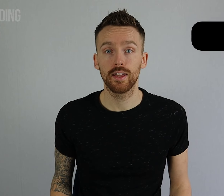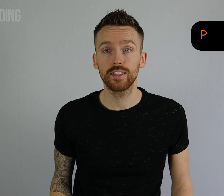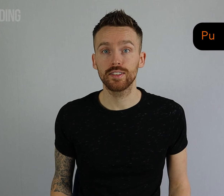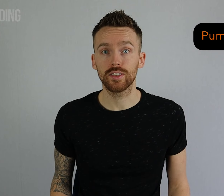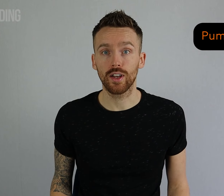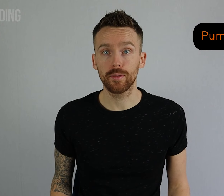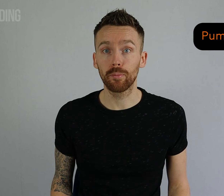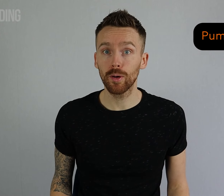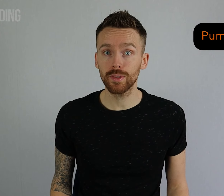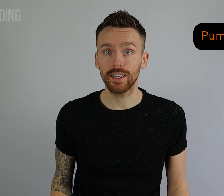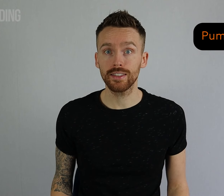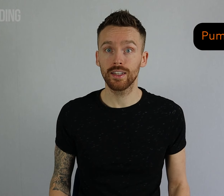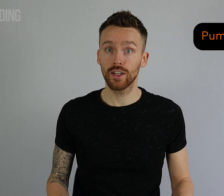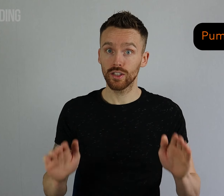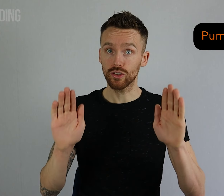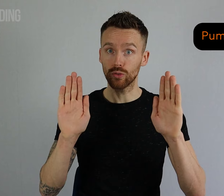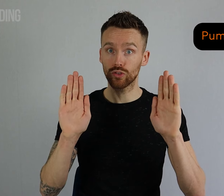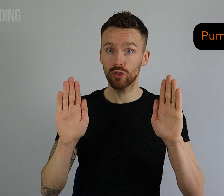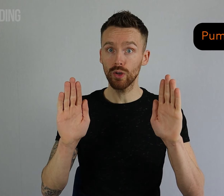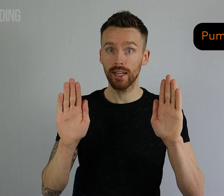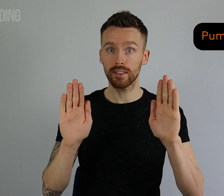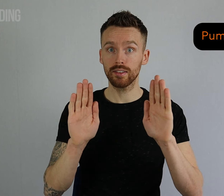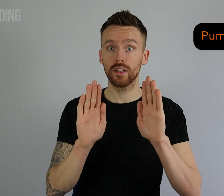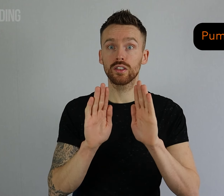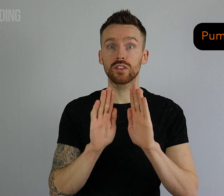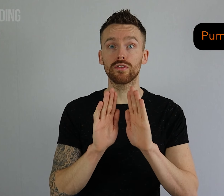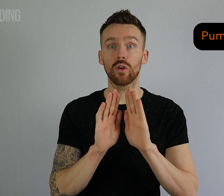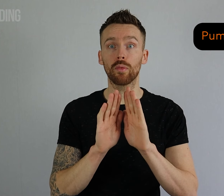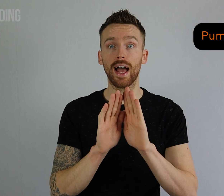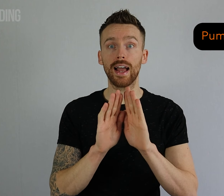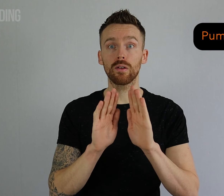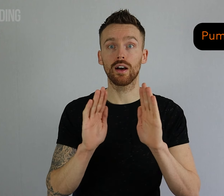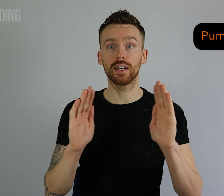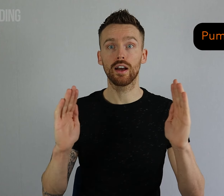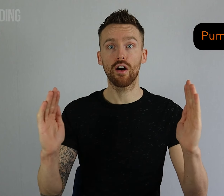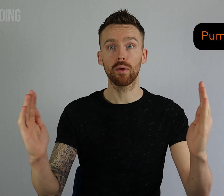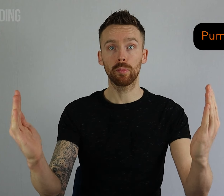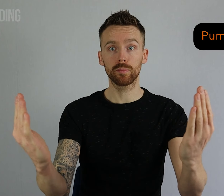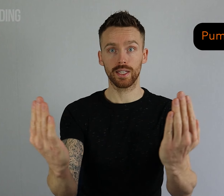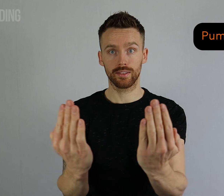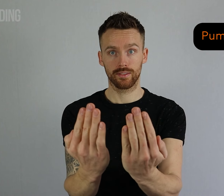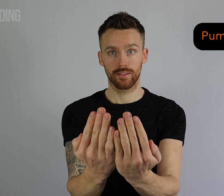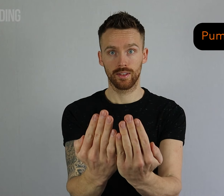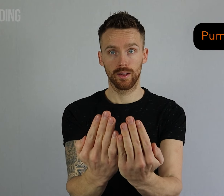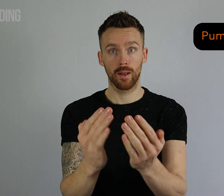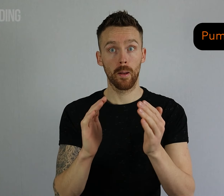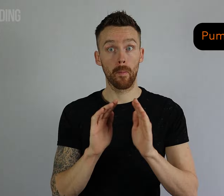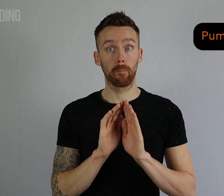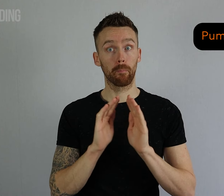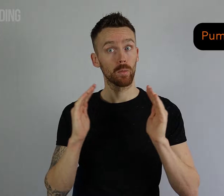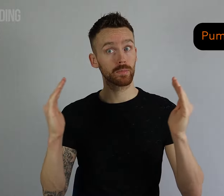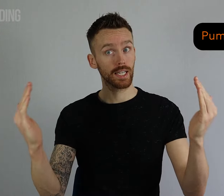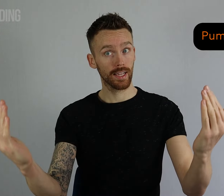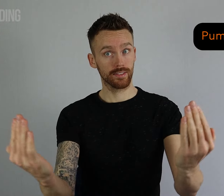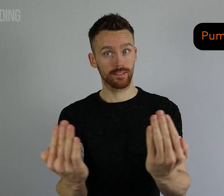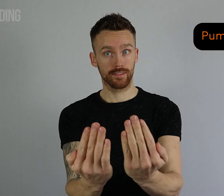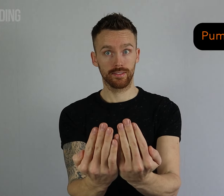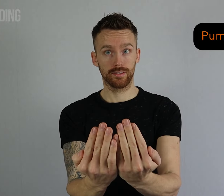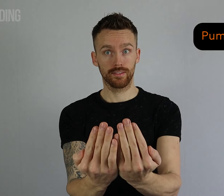To sign pumpkin, use two hands to form the outline of a pumpkin.